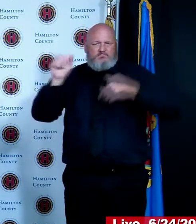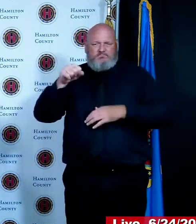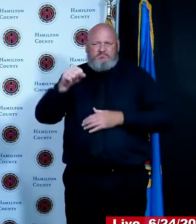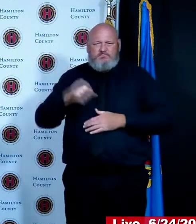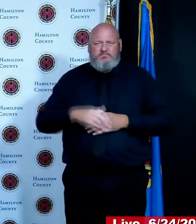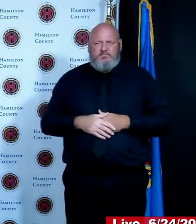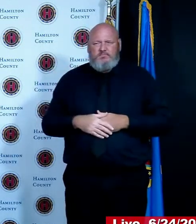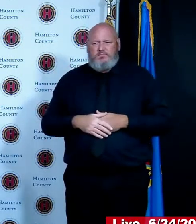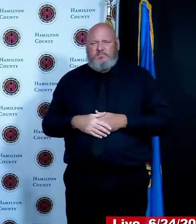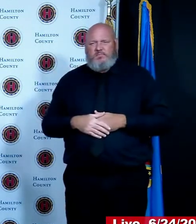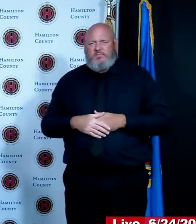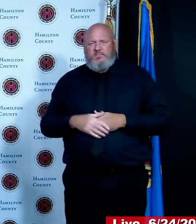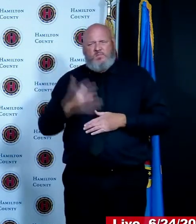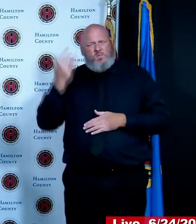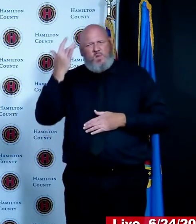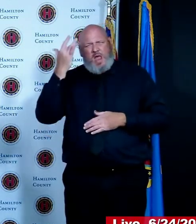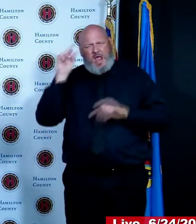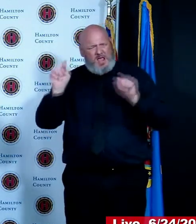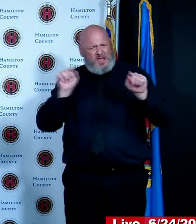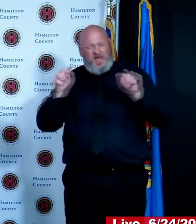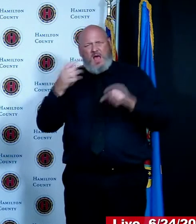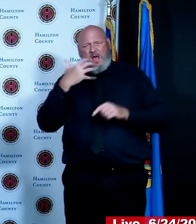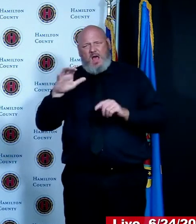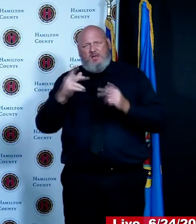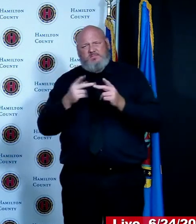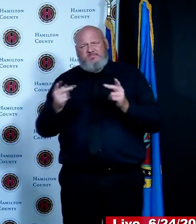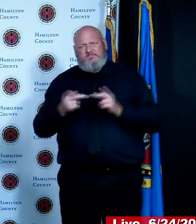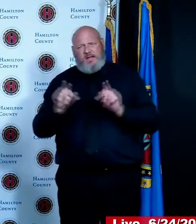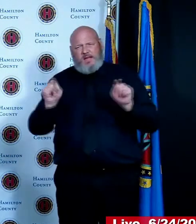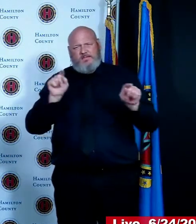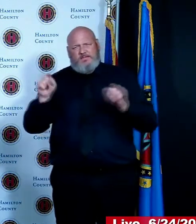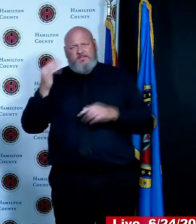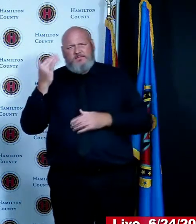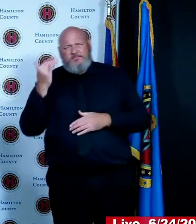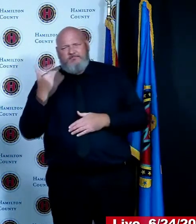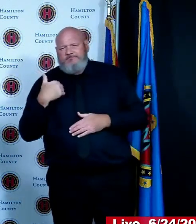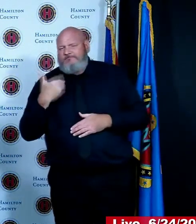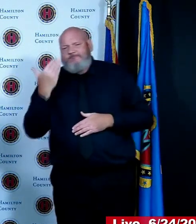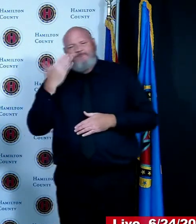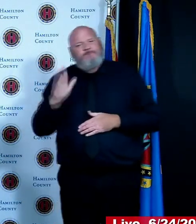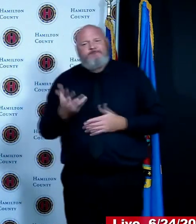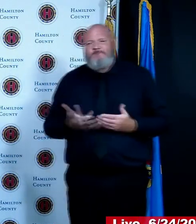specific reason we do know that there are some dense housing situations which